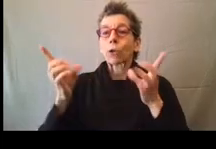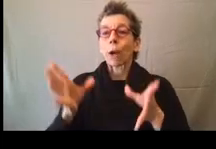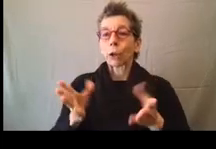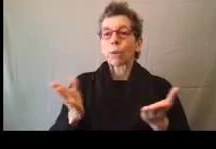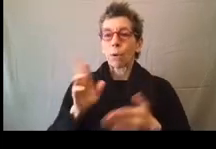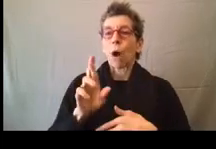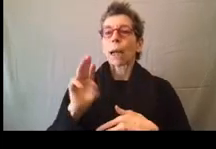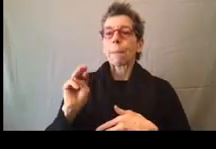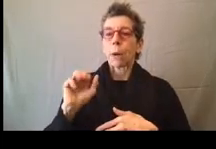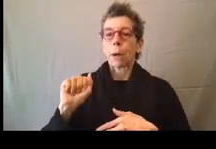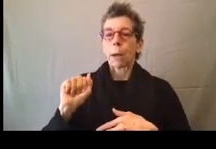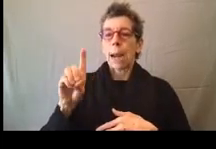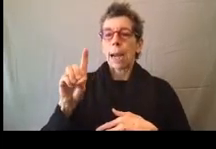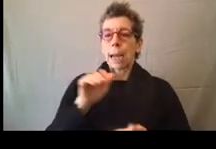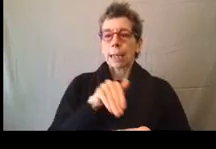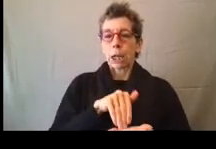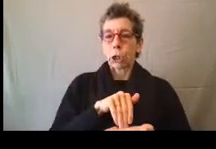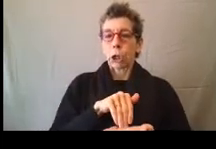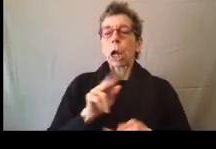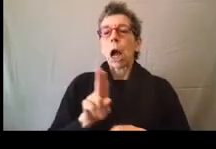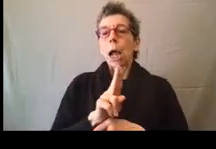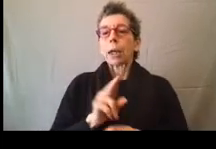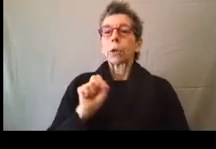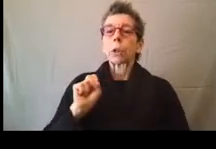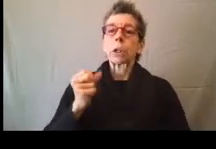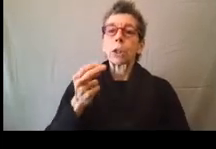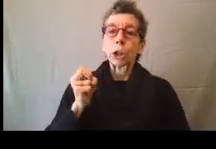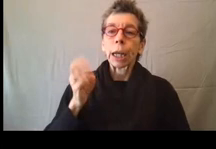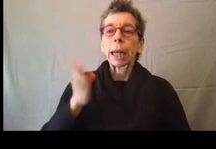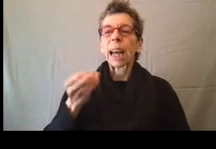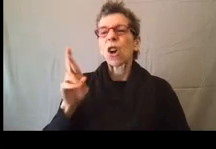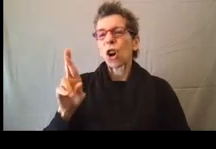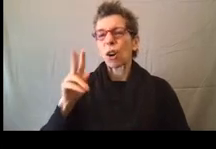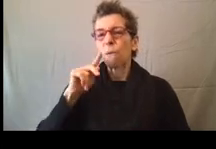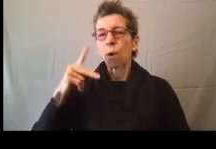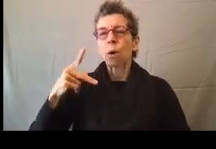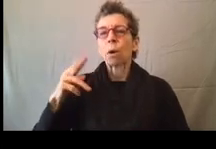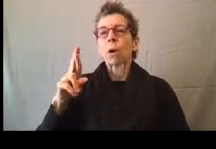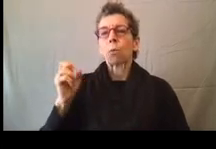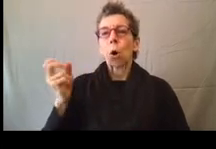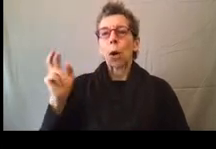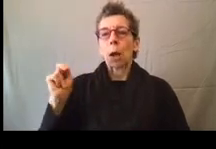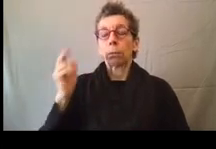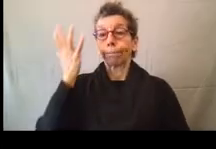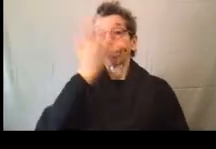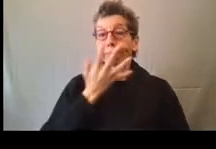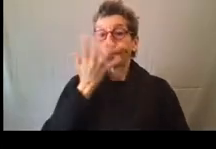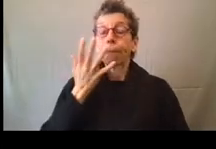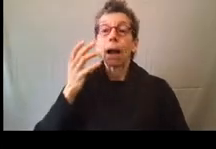ADA Center. I use she/her pronouns. And to describe myself, I am a fair skinned Caucasian